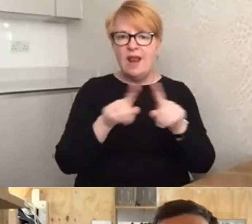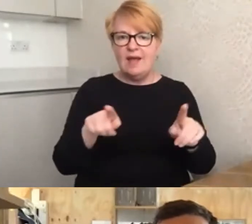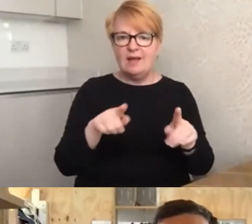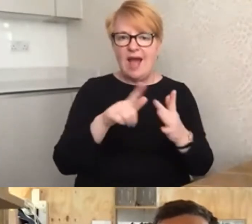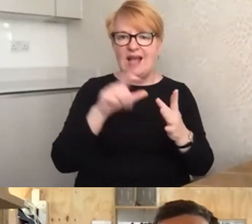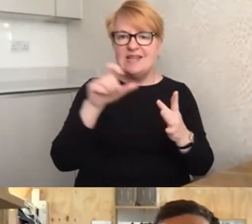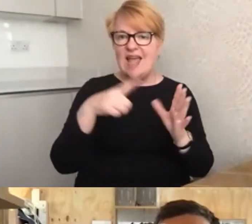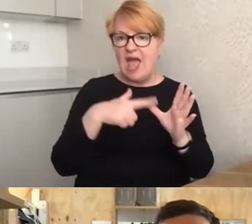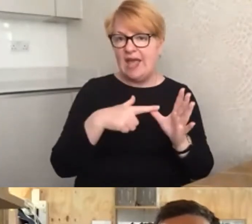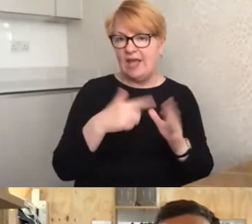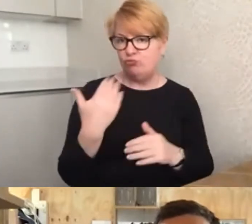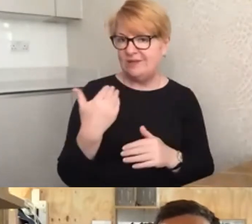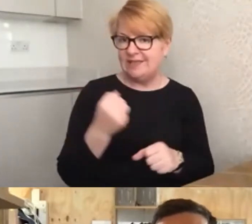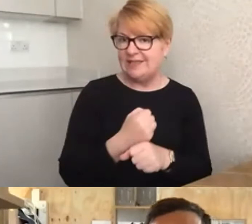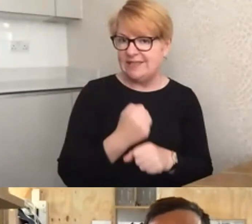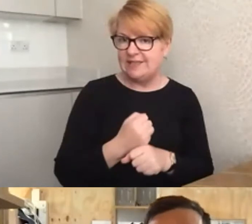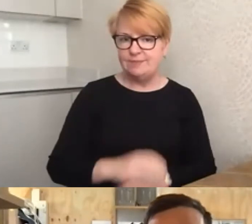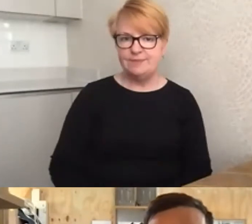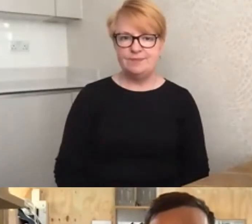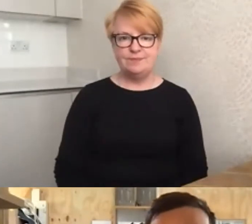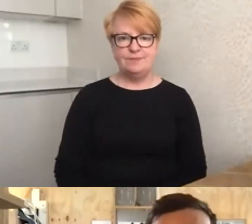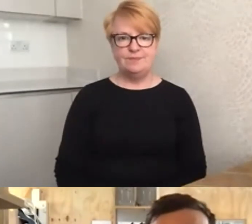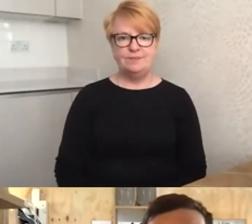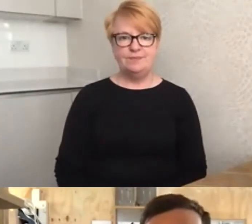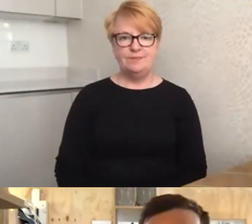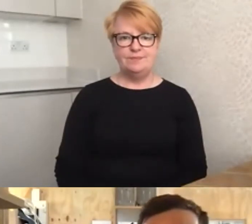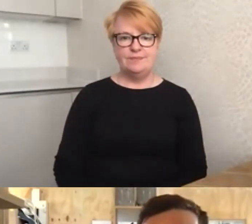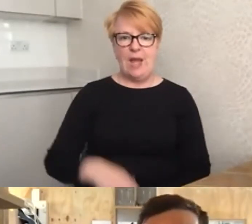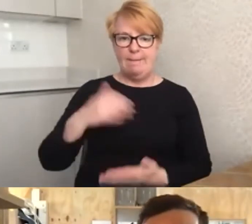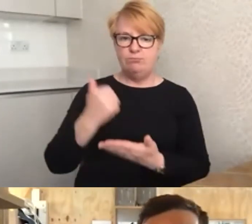With a brilliant series of projects. Absolutely, yeah.